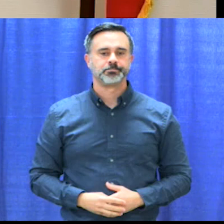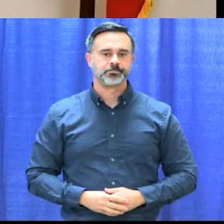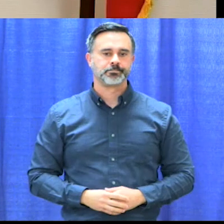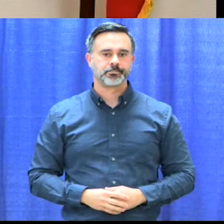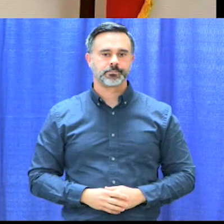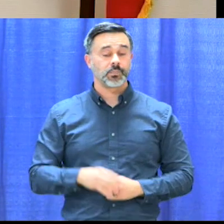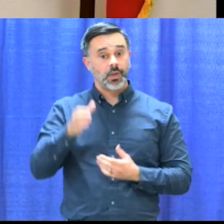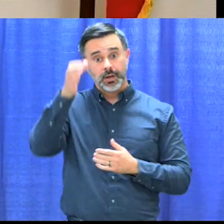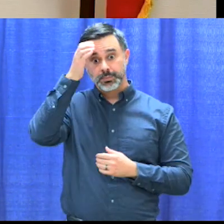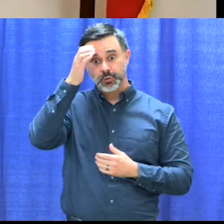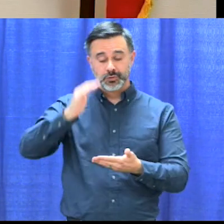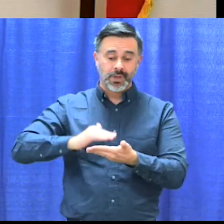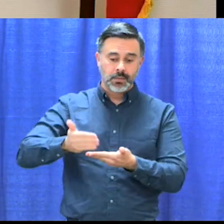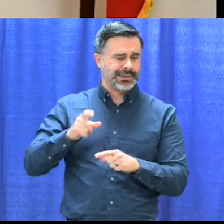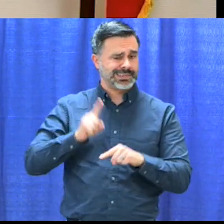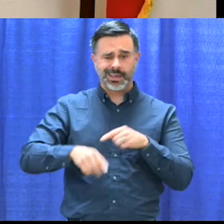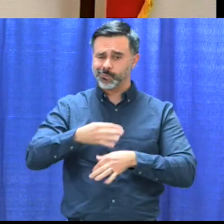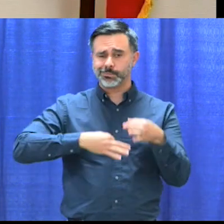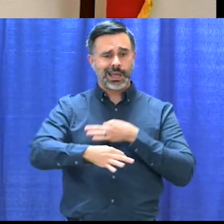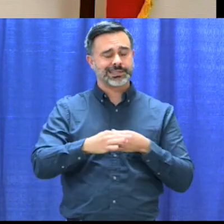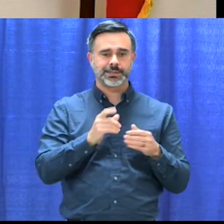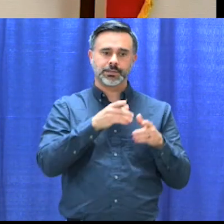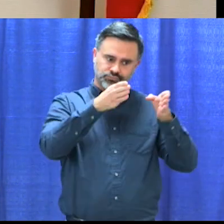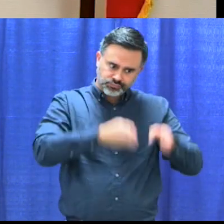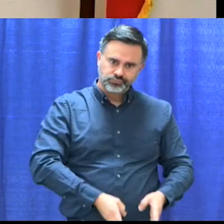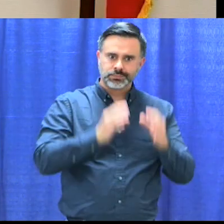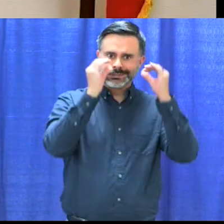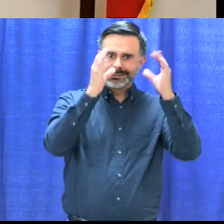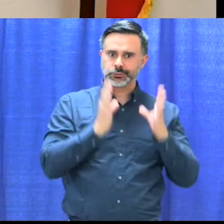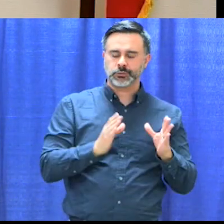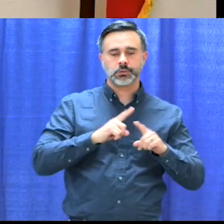Computers certainly cannot replace the teacher but it's a great tool to help accentuate what